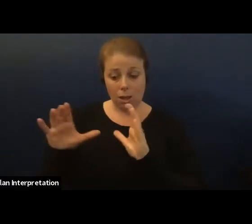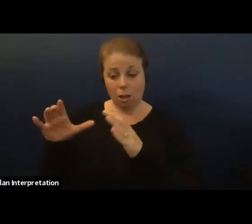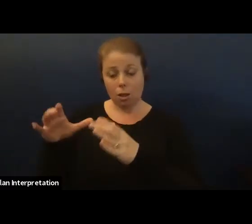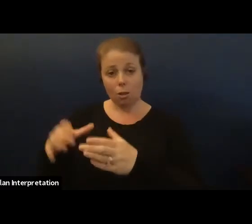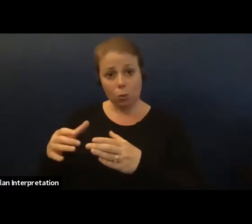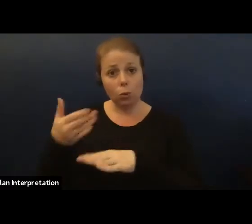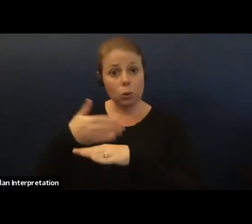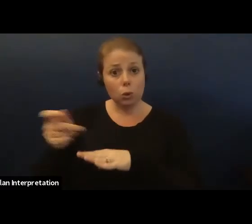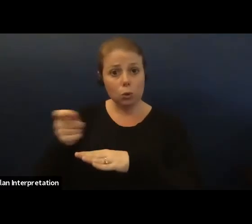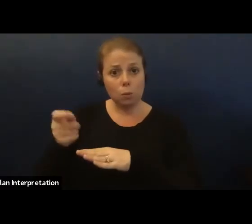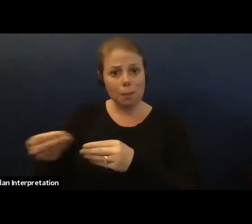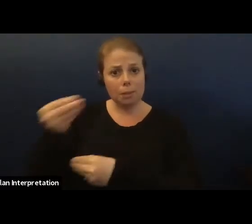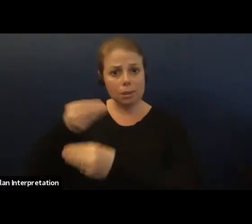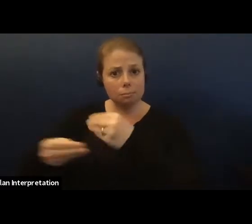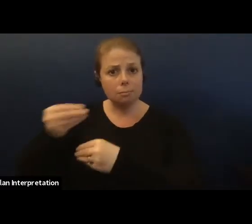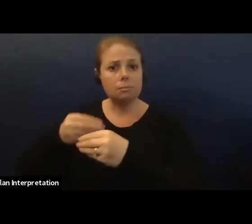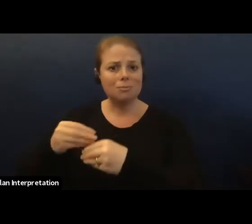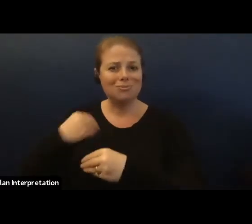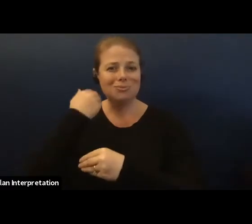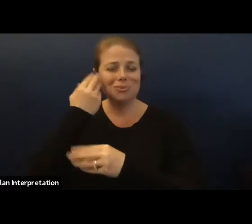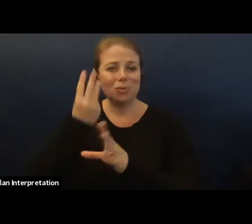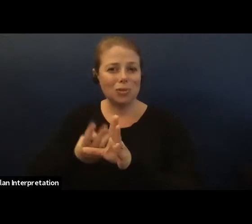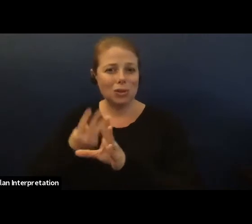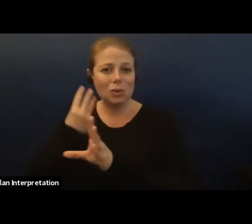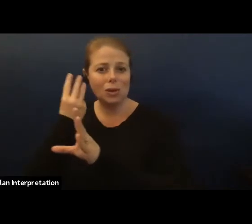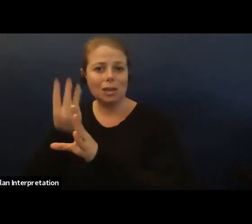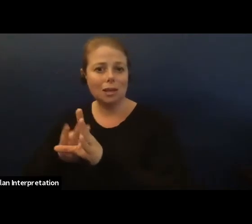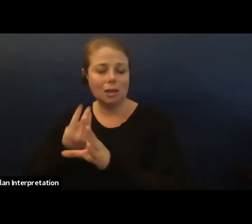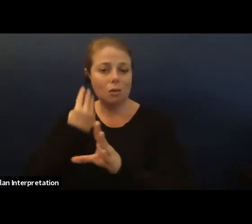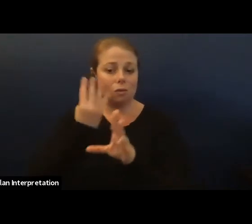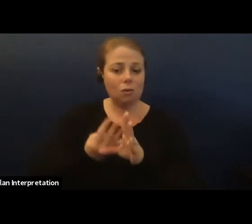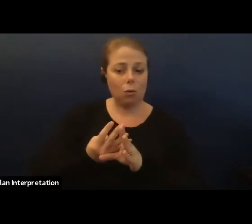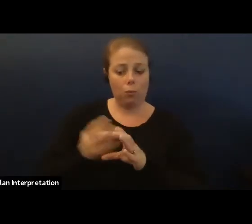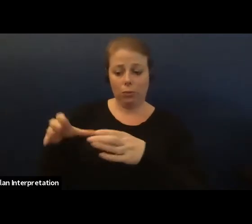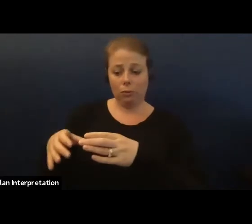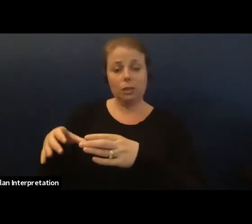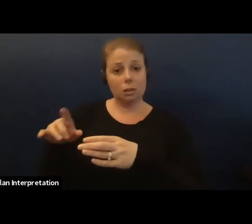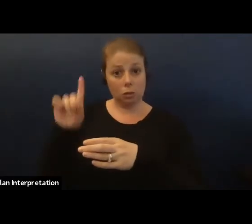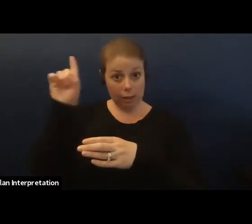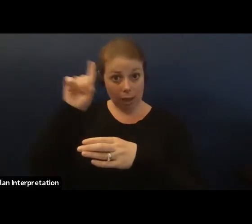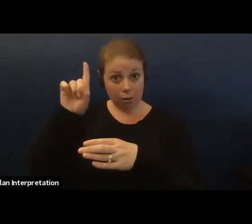current peers ends in May 2021 and that's why we are recruiting a new pool of peers.